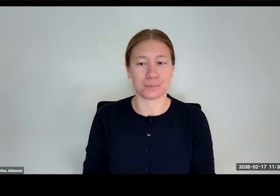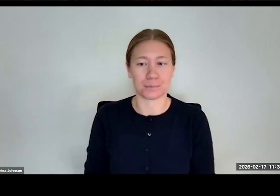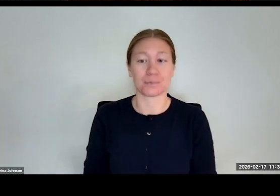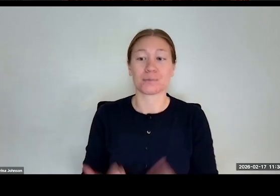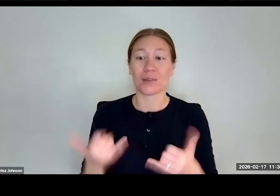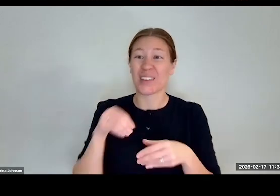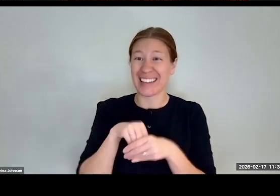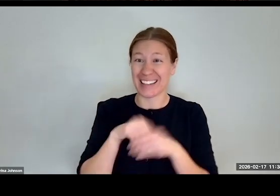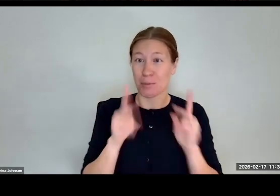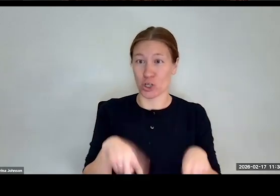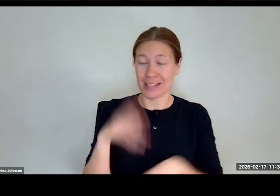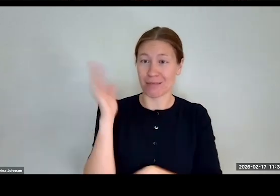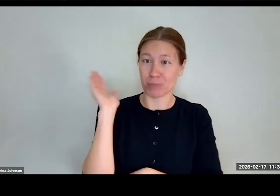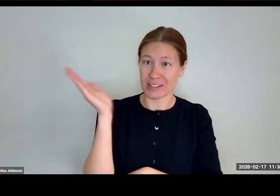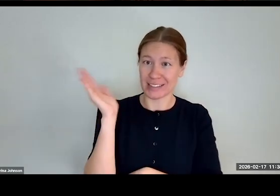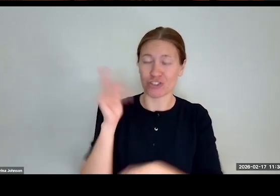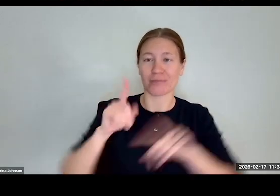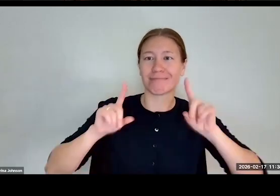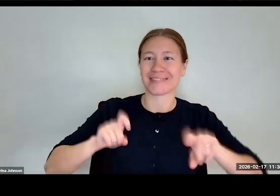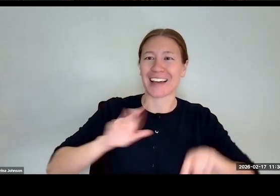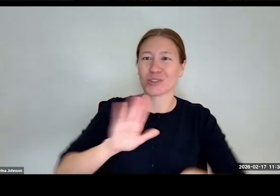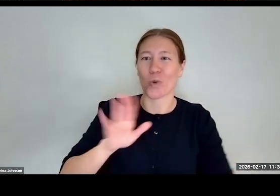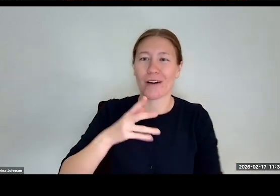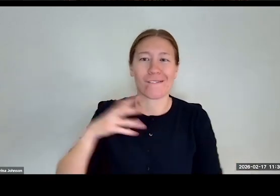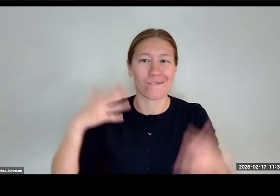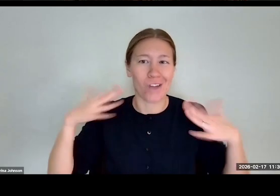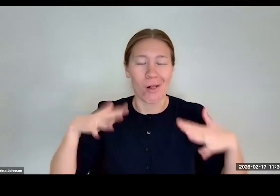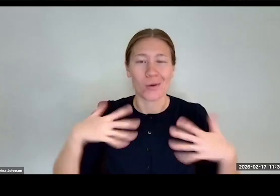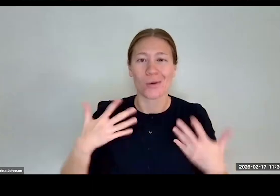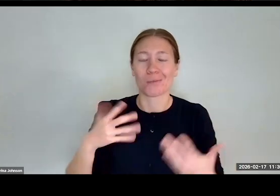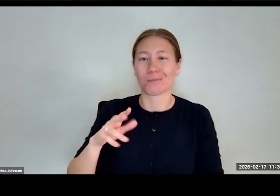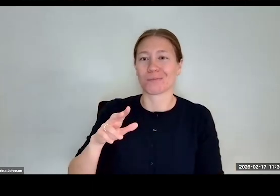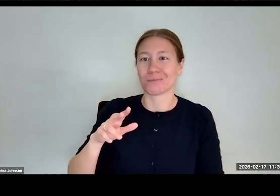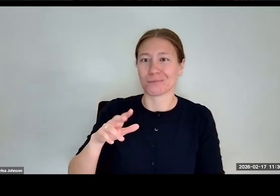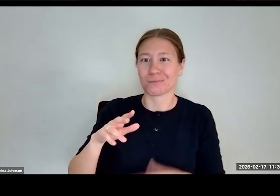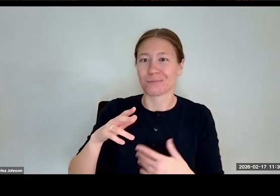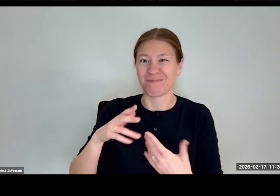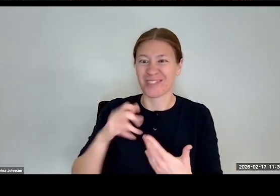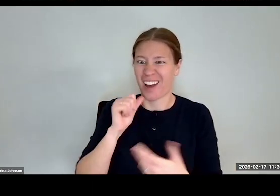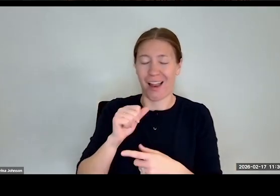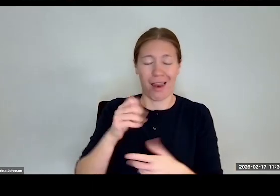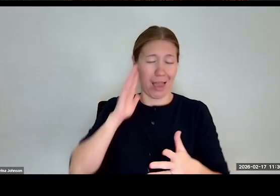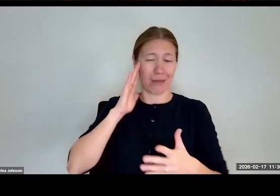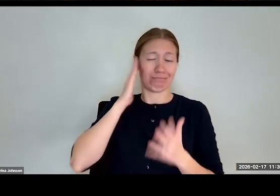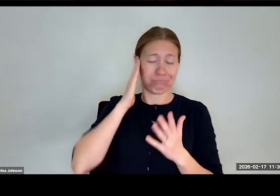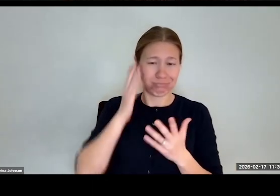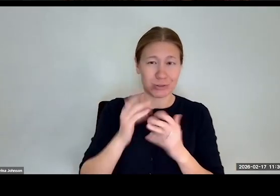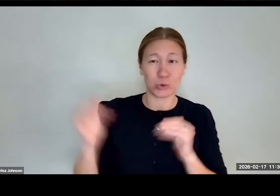We wanna make sure that we're testing our volume so we're not blasting people outta the room with the sound. And in virtual presentations sometimes the volume